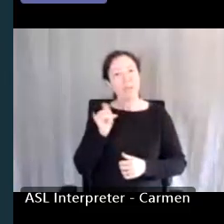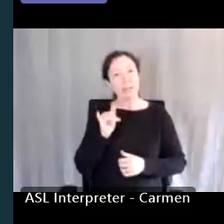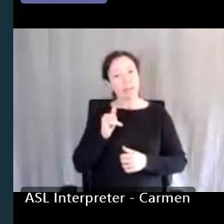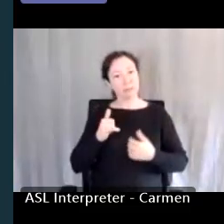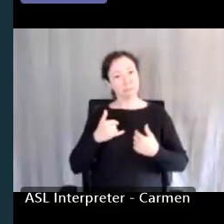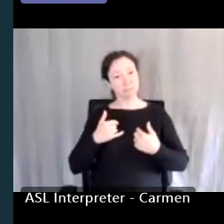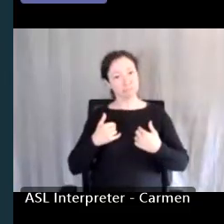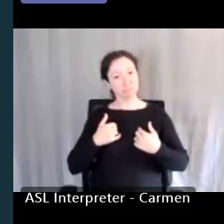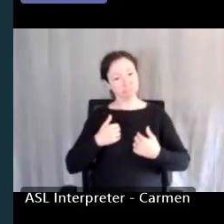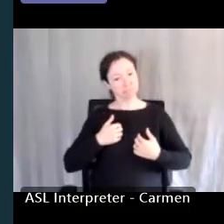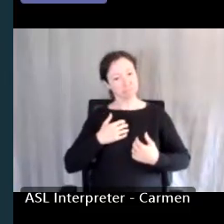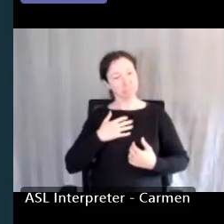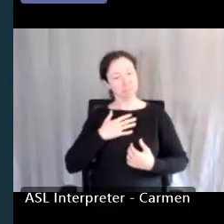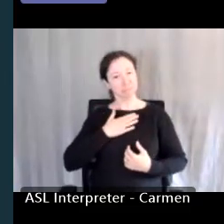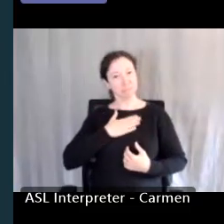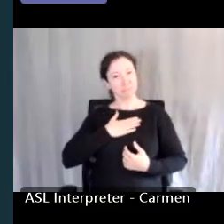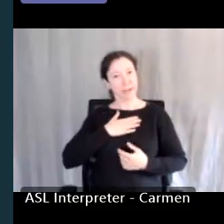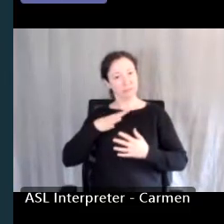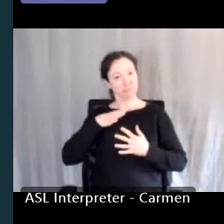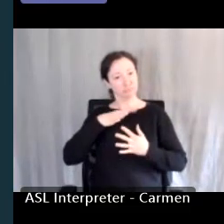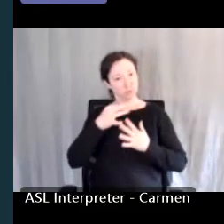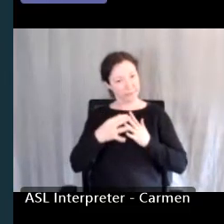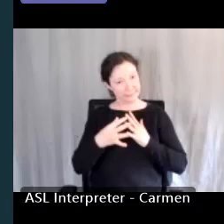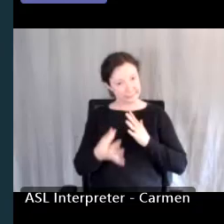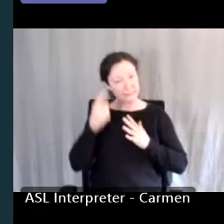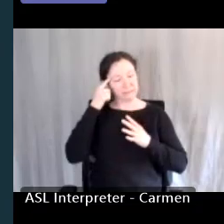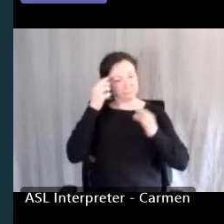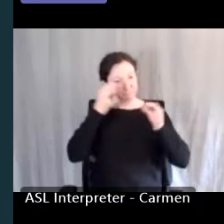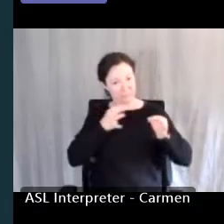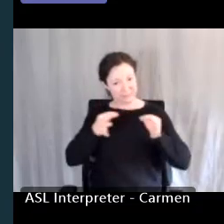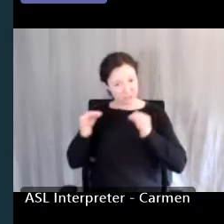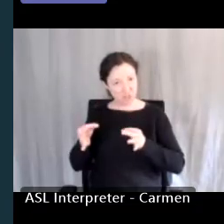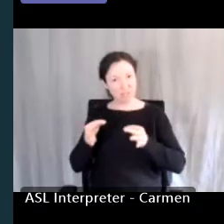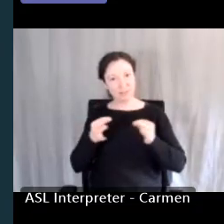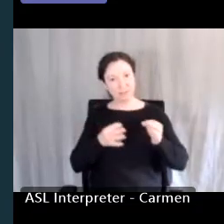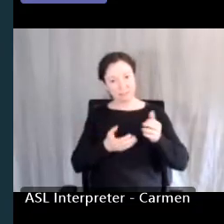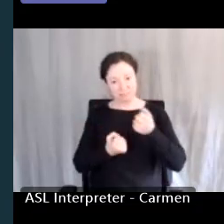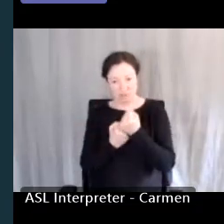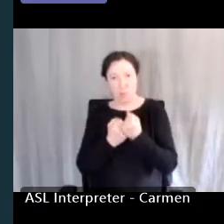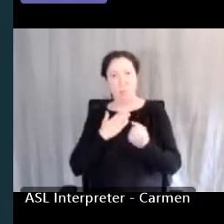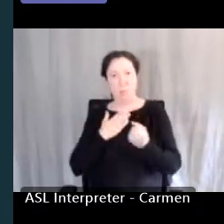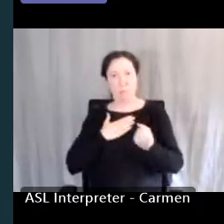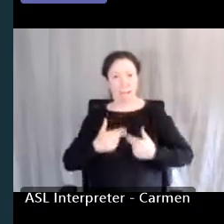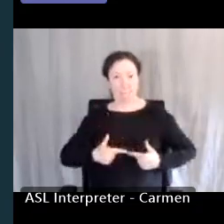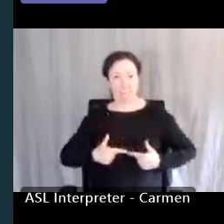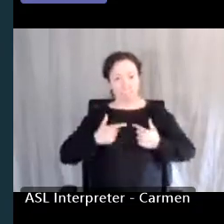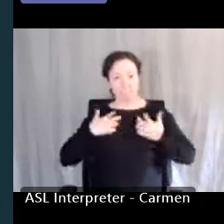you're making empowered food choices that help to promote a healthy lifestyle, but also to prevent disease. So thanks for being here.